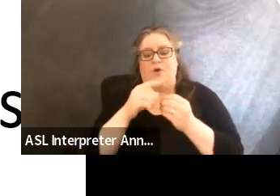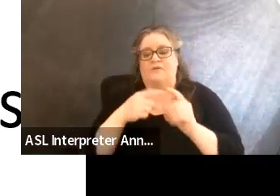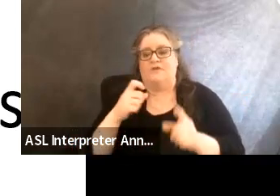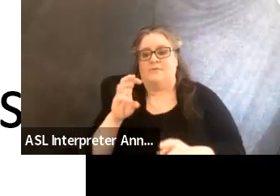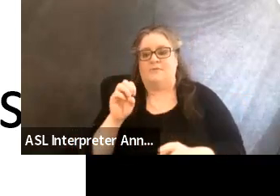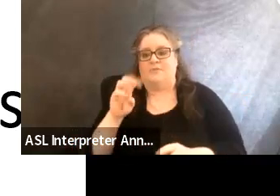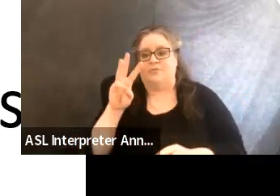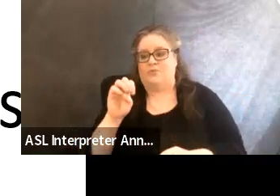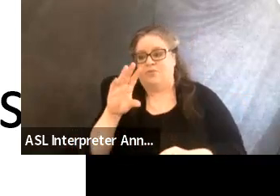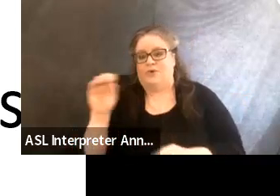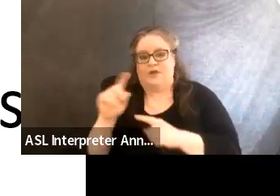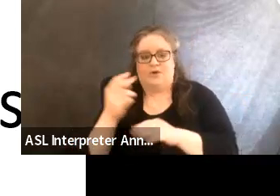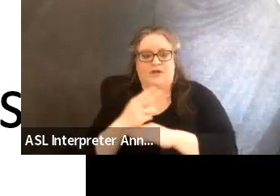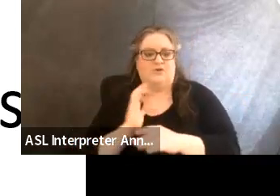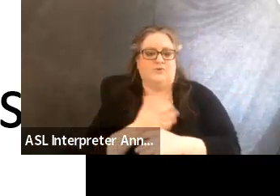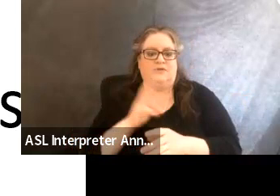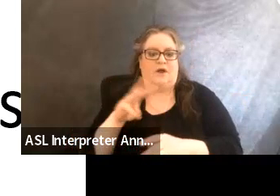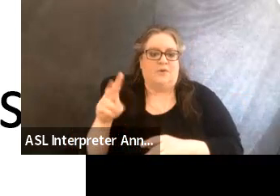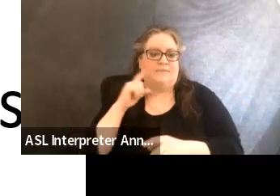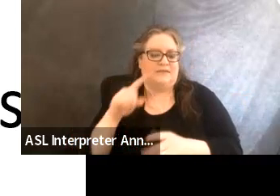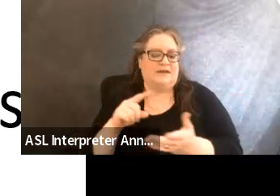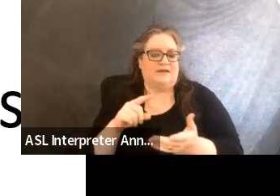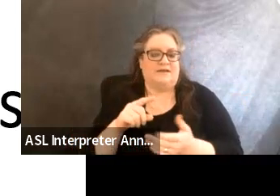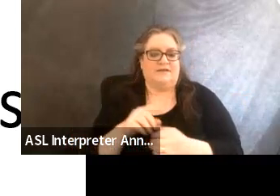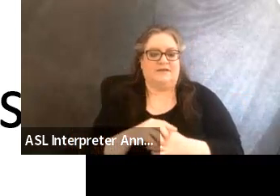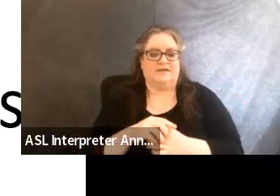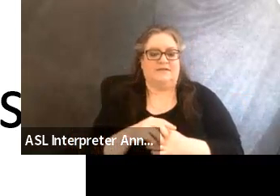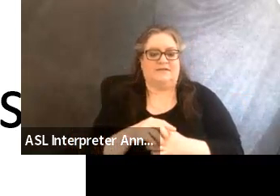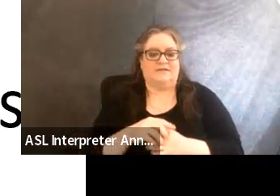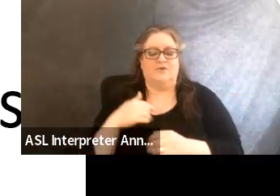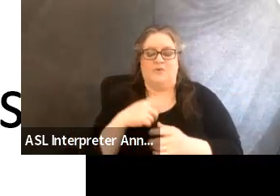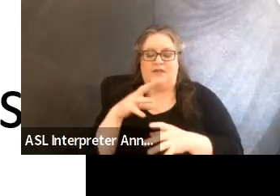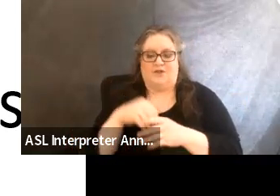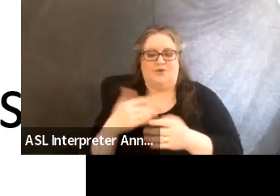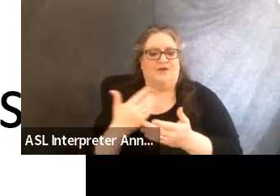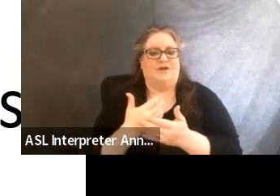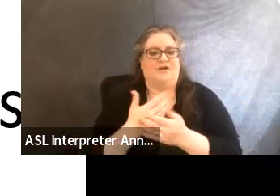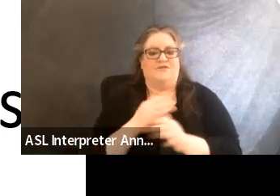you can visit our website at theweco.com. Our website includes a free accessibility library,